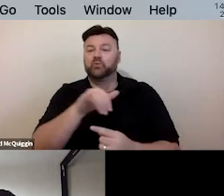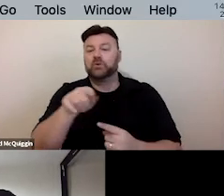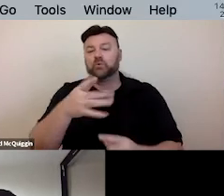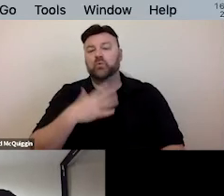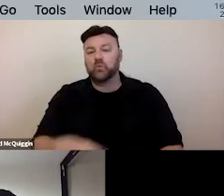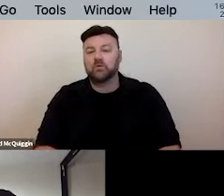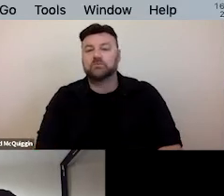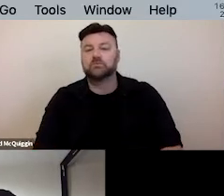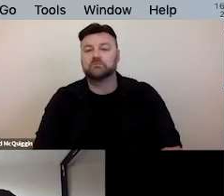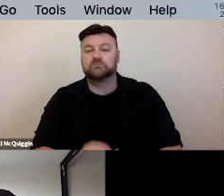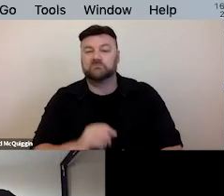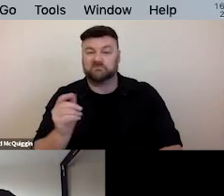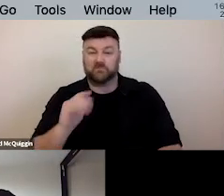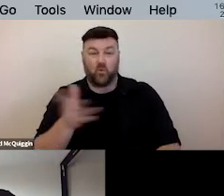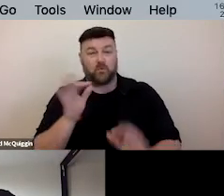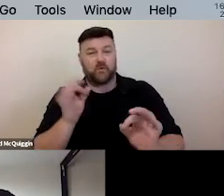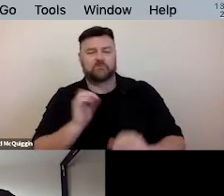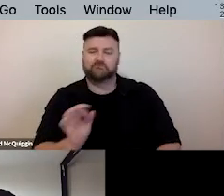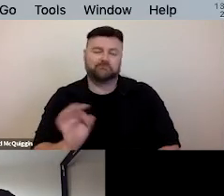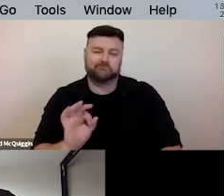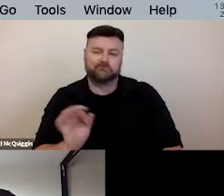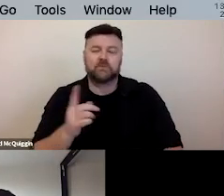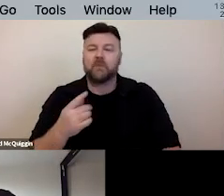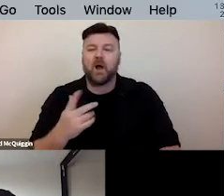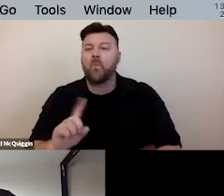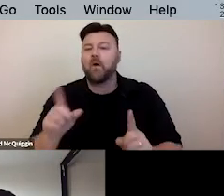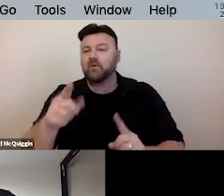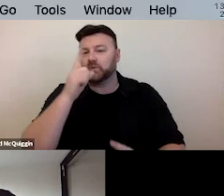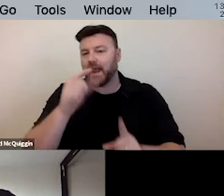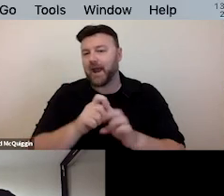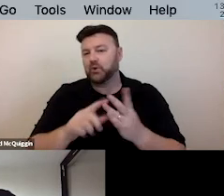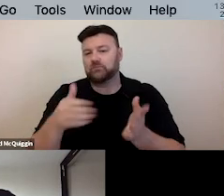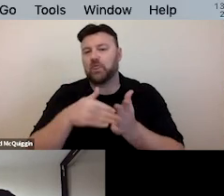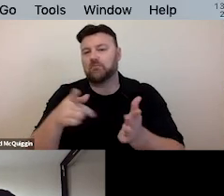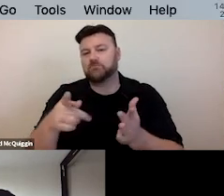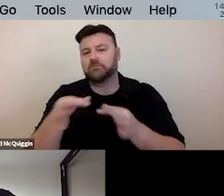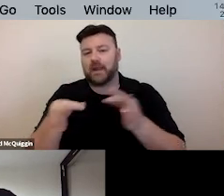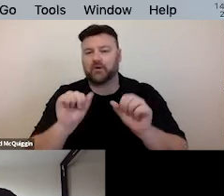brilliant to be honest but anything you could do to map this out would work.